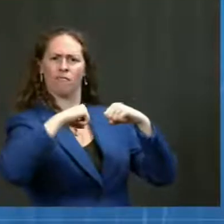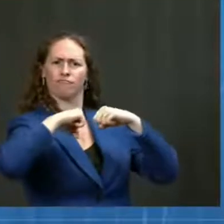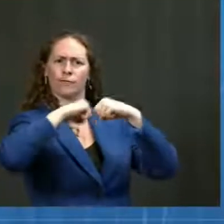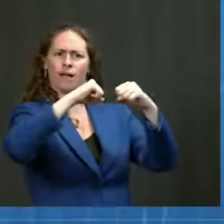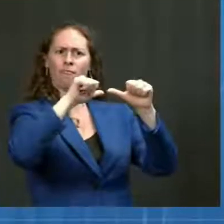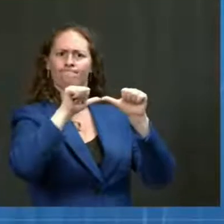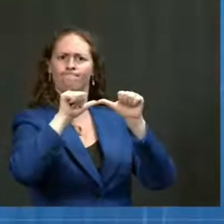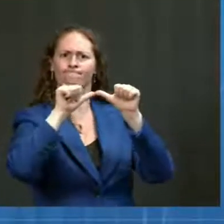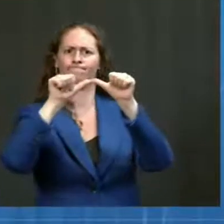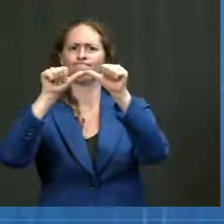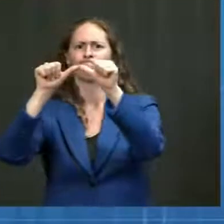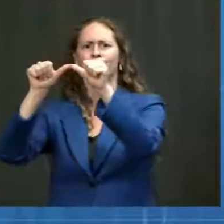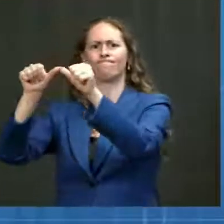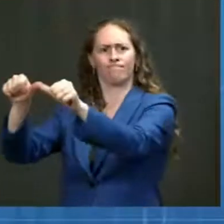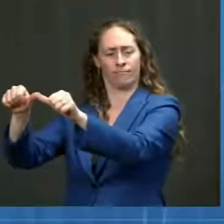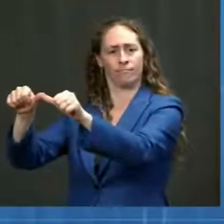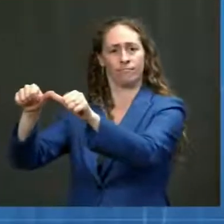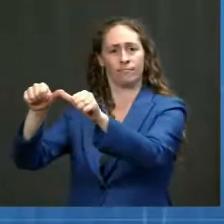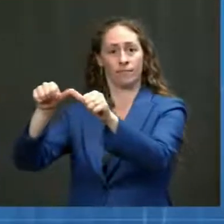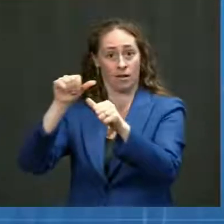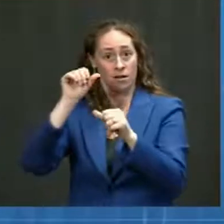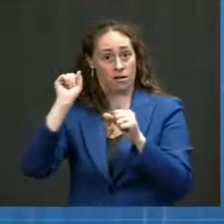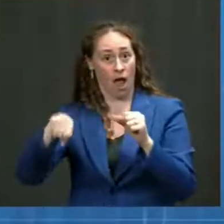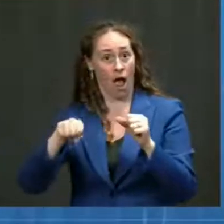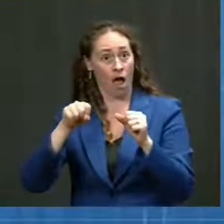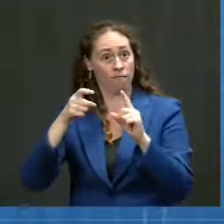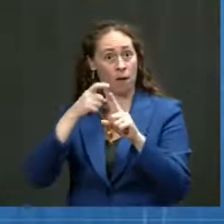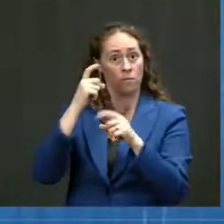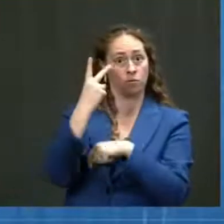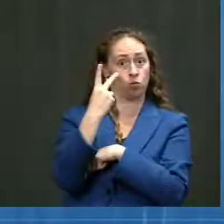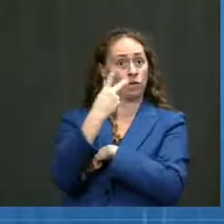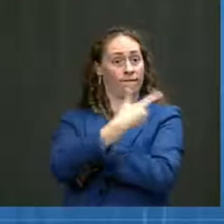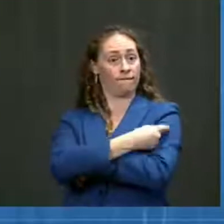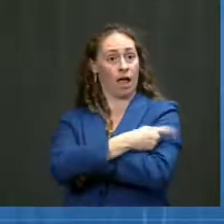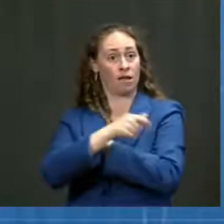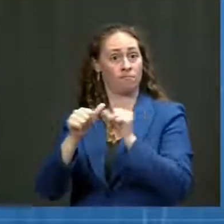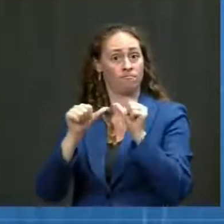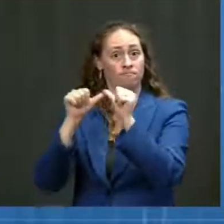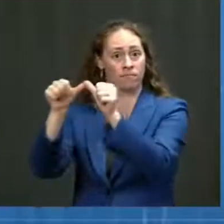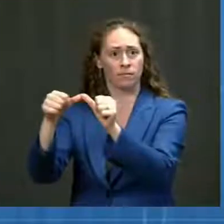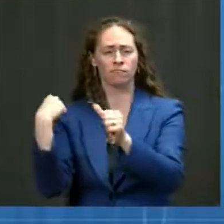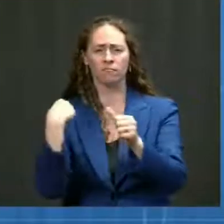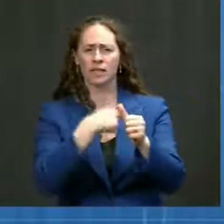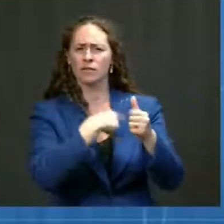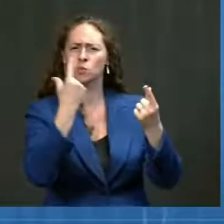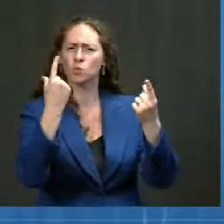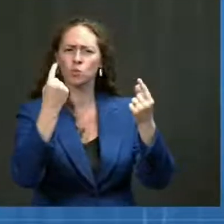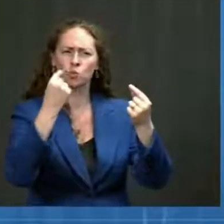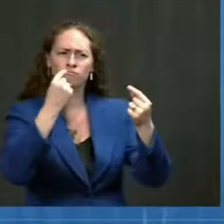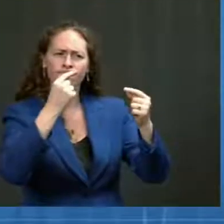HAVE BEEN ANALYZING THE DATA CLOSELY FROM A NUMBER OF COHORTS IN THE UNITED STATES AND AROUND THE WORLD, TO UNDERSTAND HOW LONG PROTECTION FROM THE INITIAL COVID-19